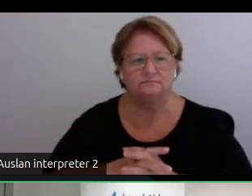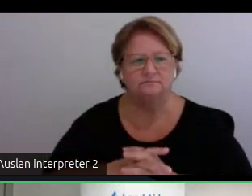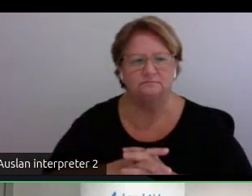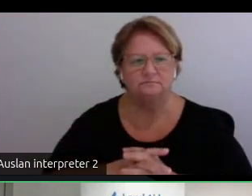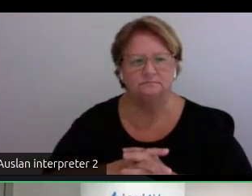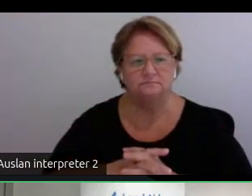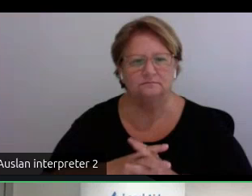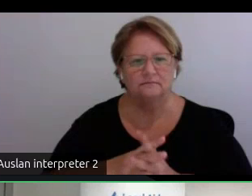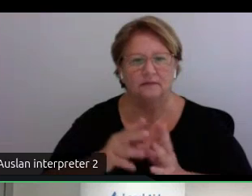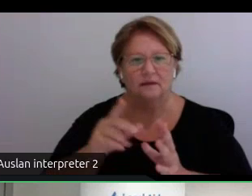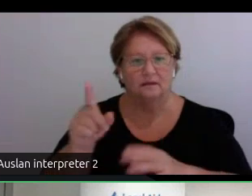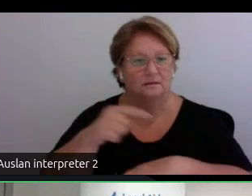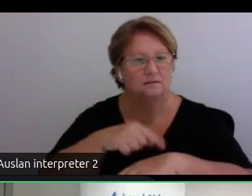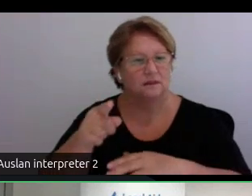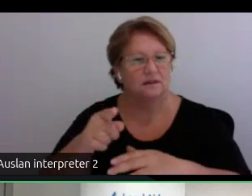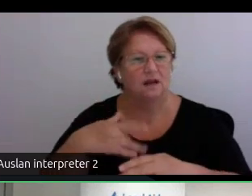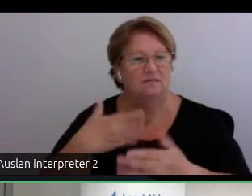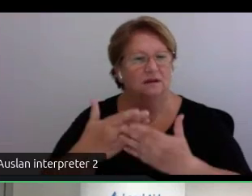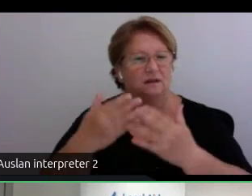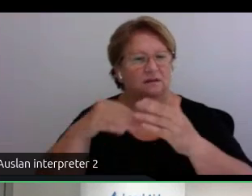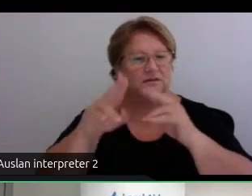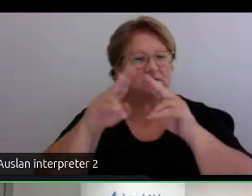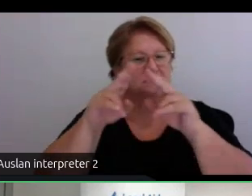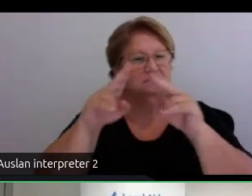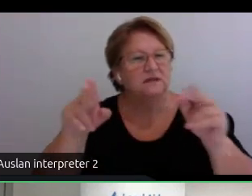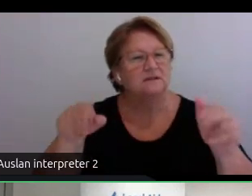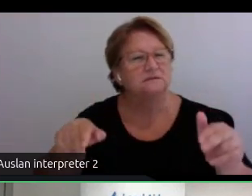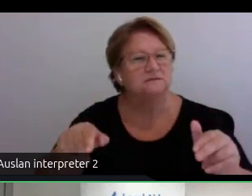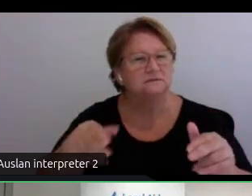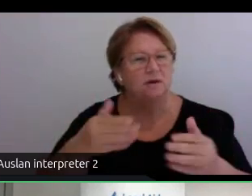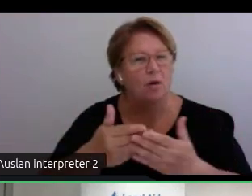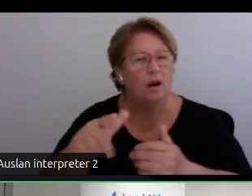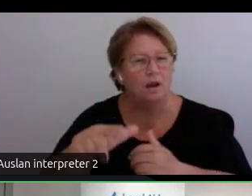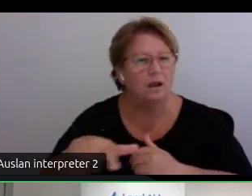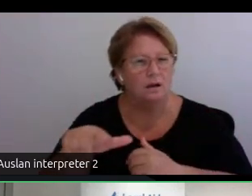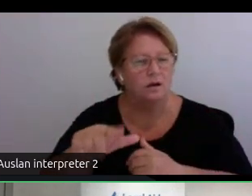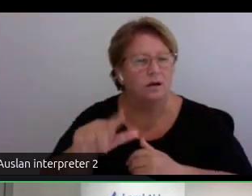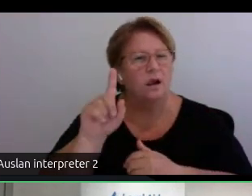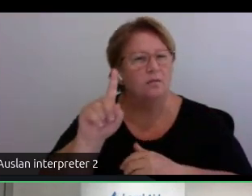when we talked to him, he was in a tent on the property. Um, and like we said, the wife and